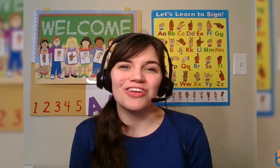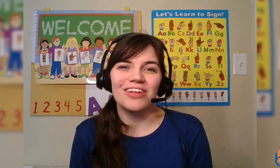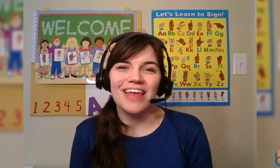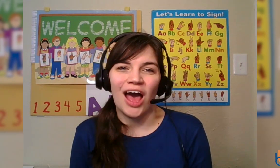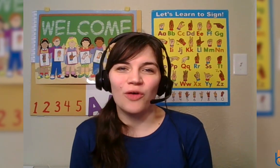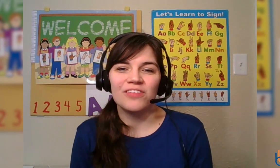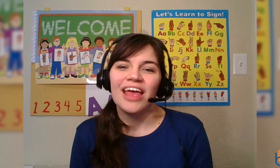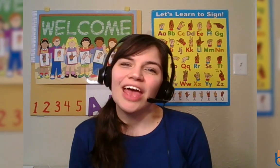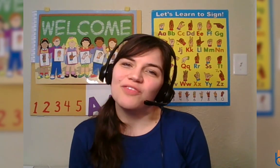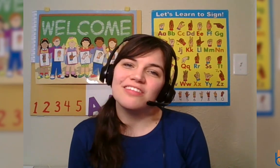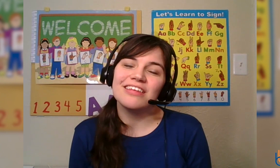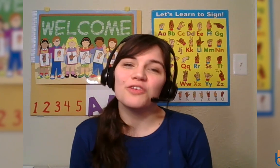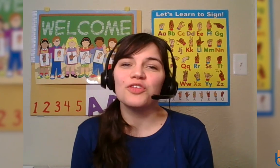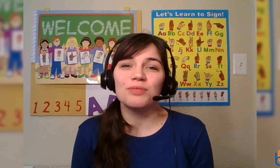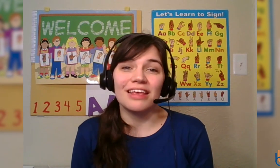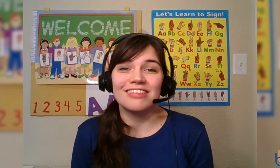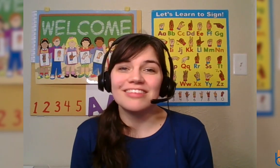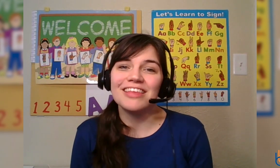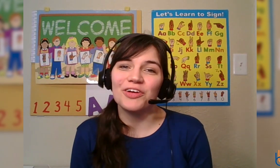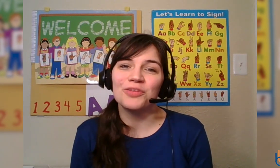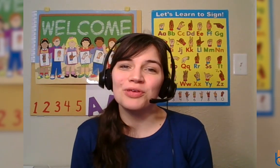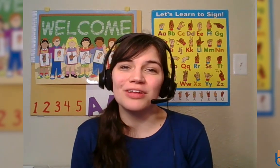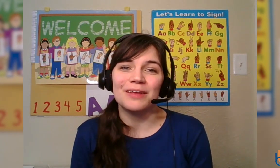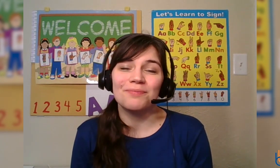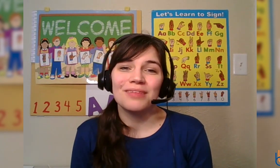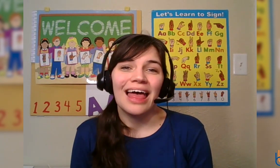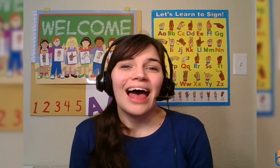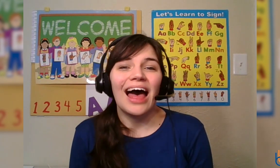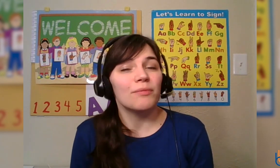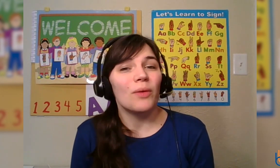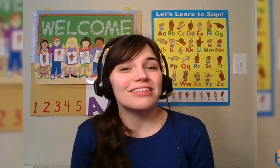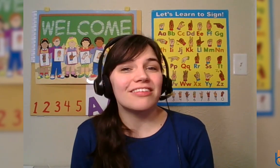start at the house and visit different places in their community. I'm going to